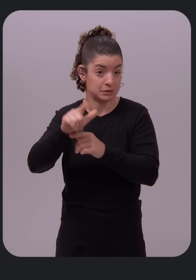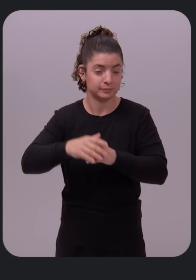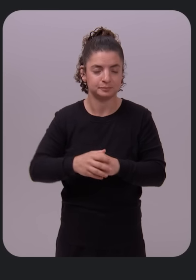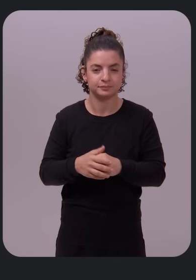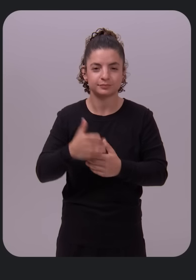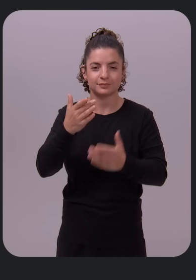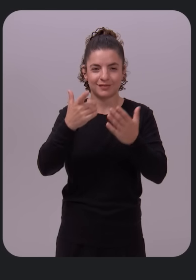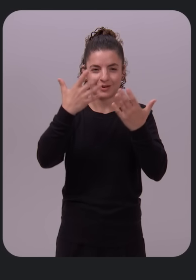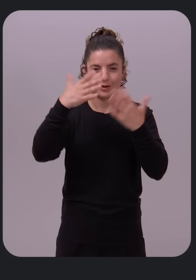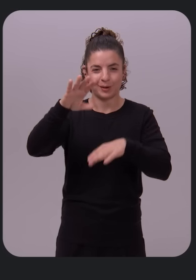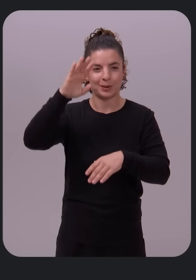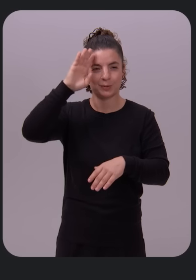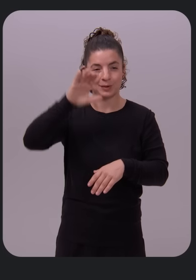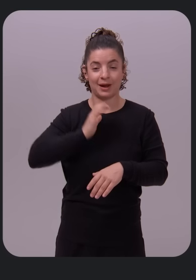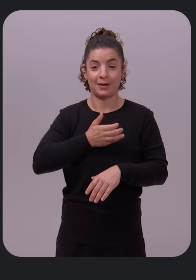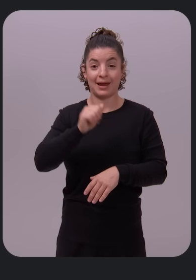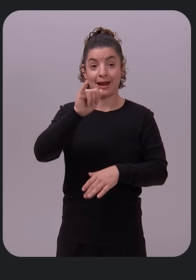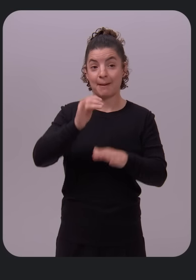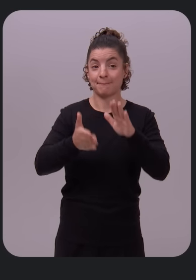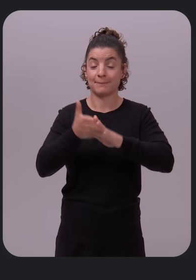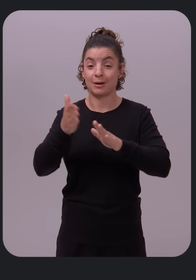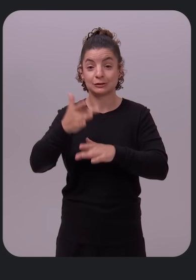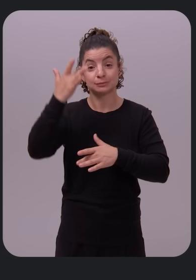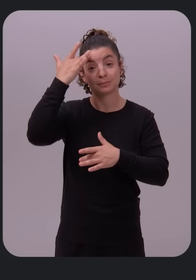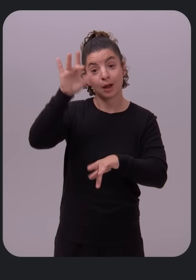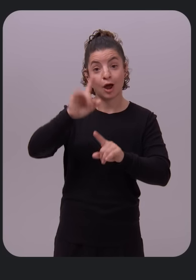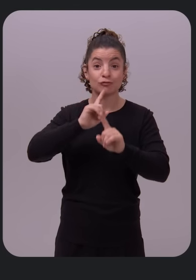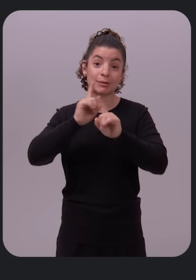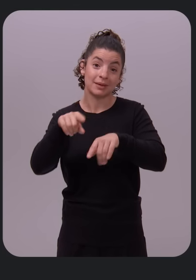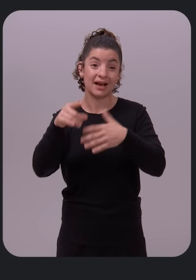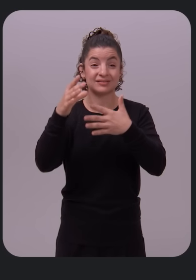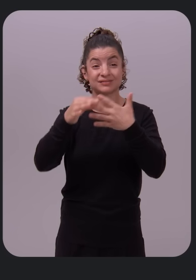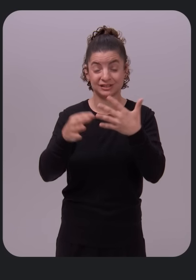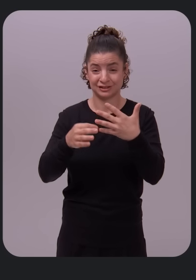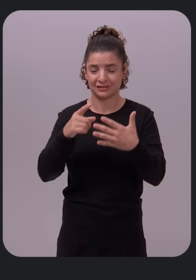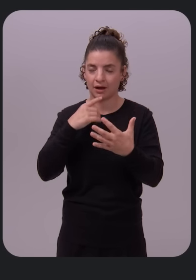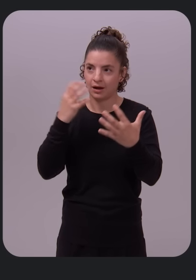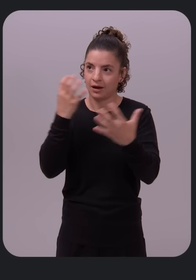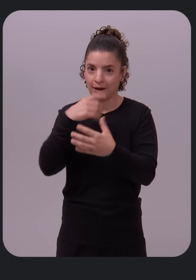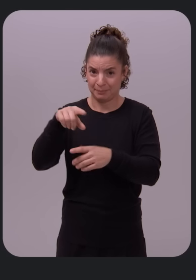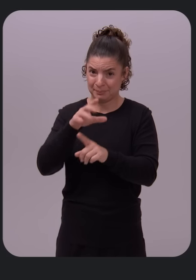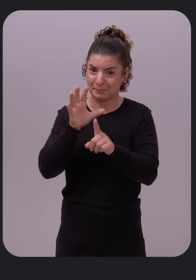You might be familiar with our AI-powered smart reply features. It's amazing how popular they are.